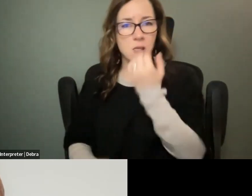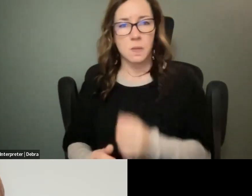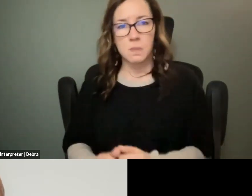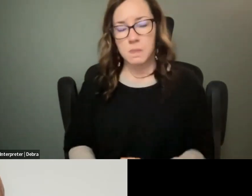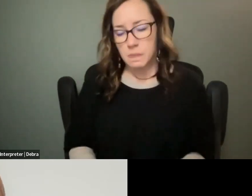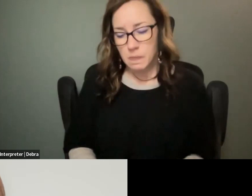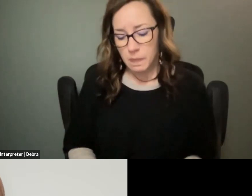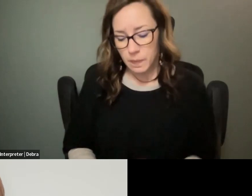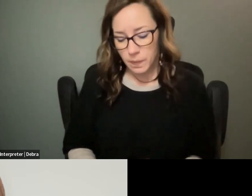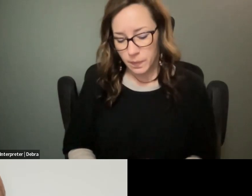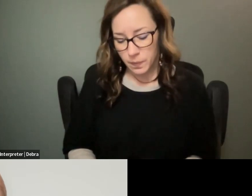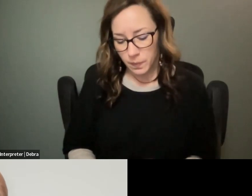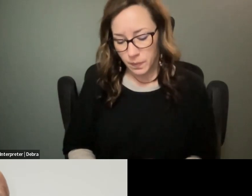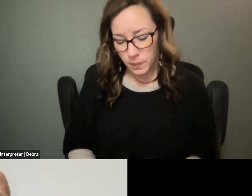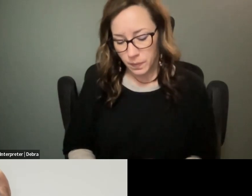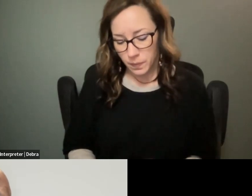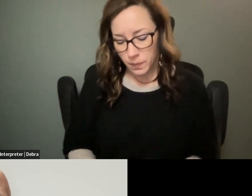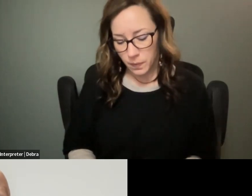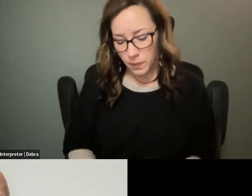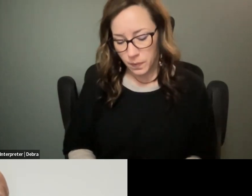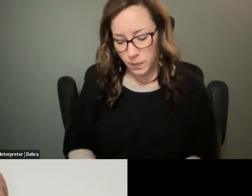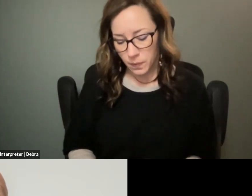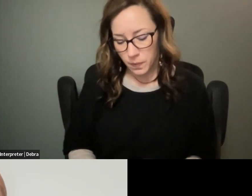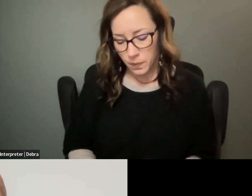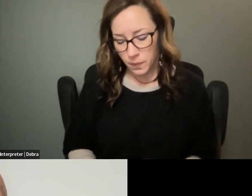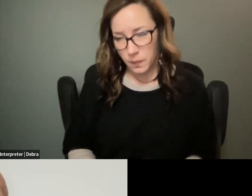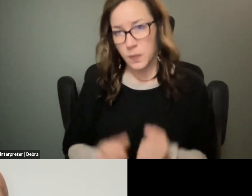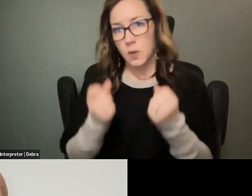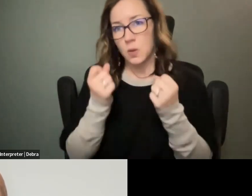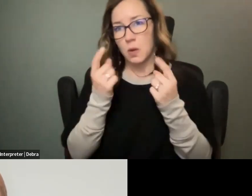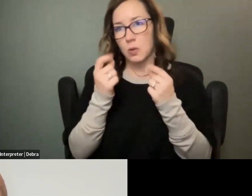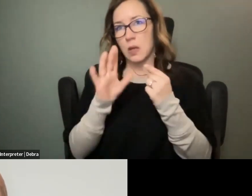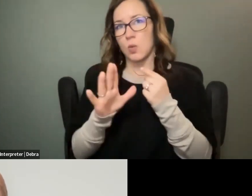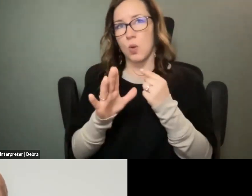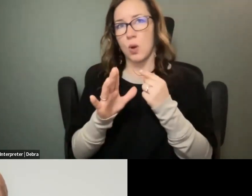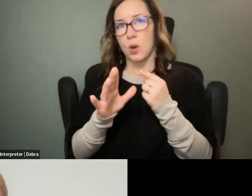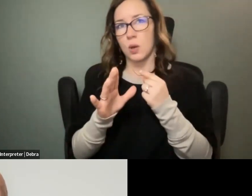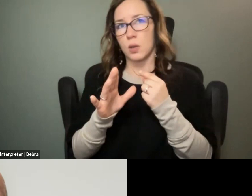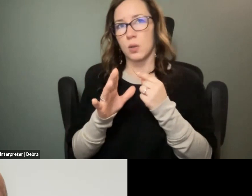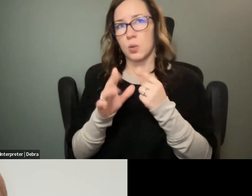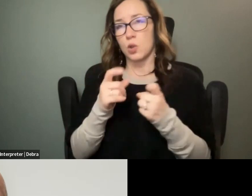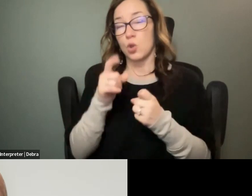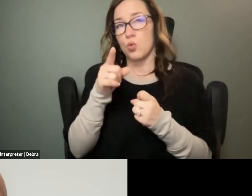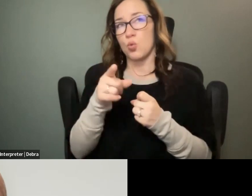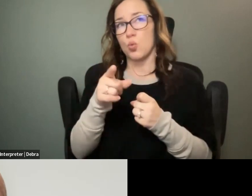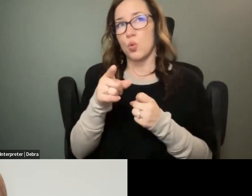so to to understand your question